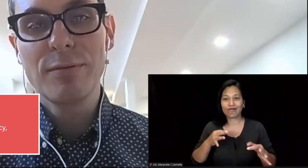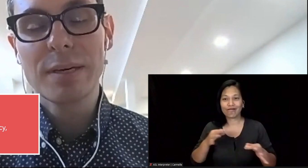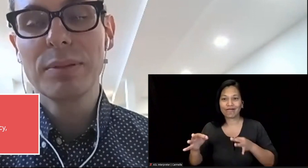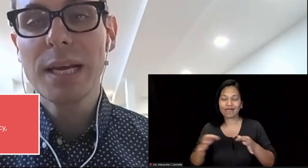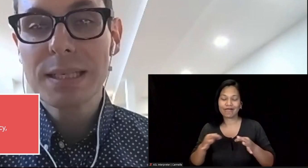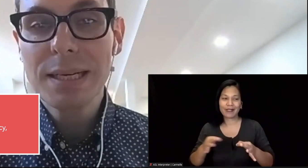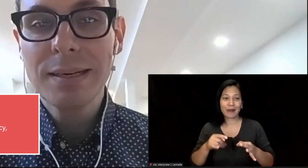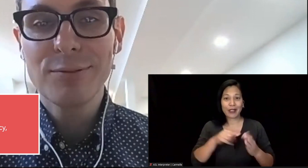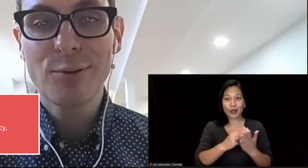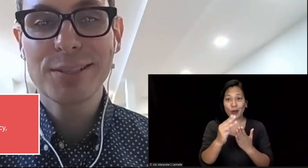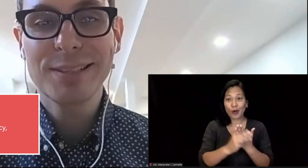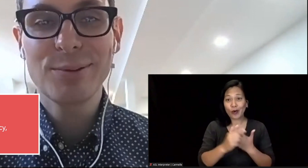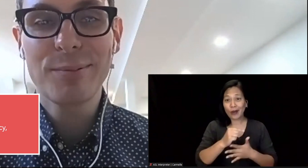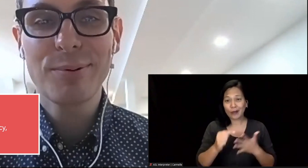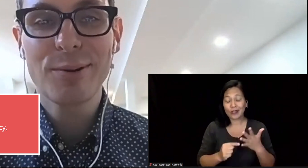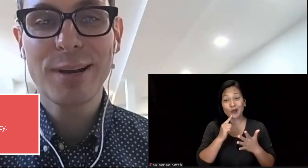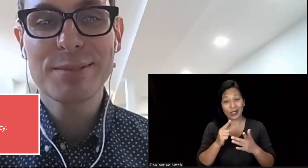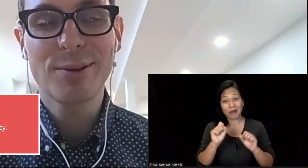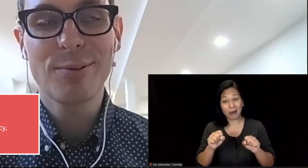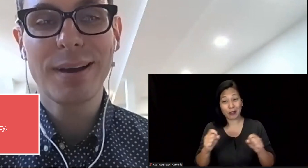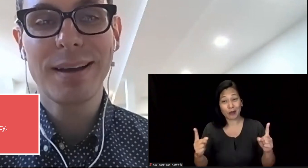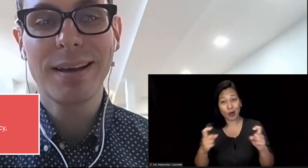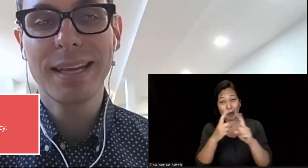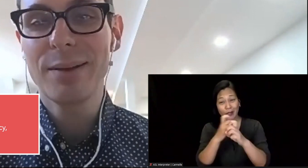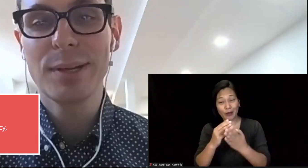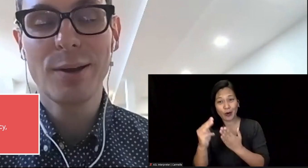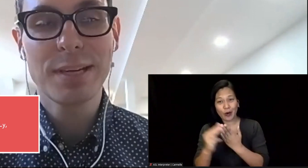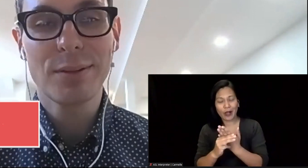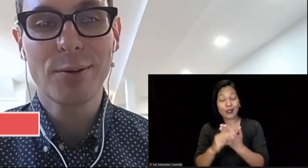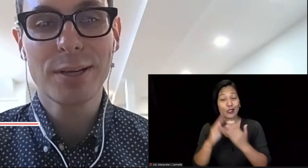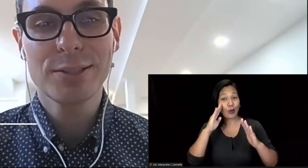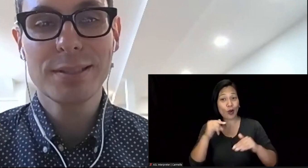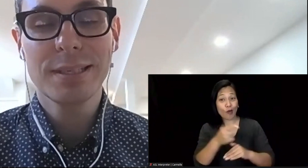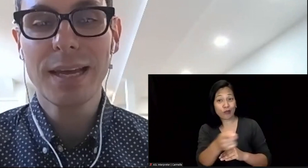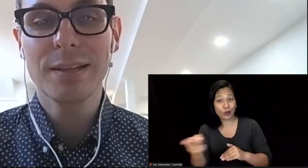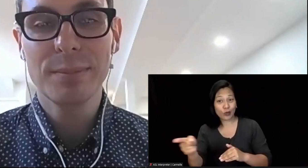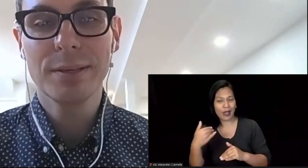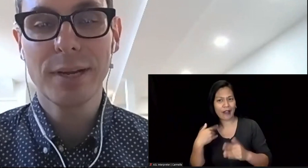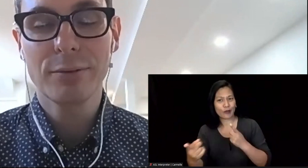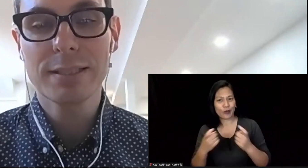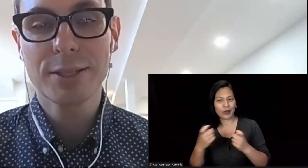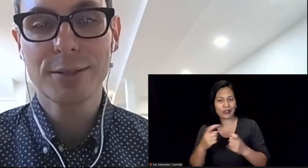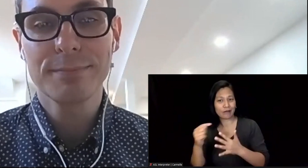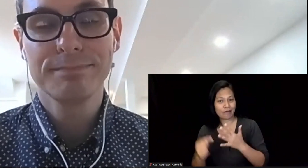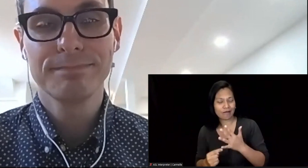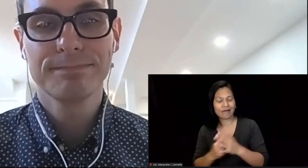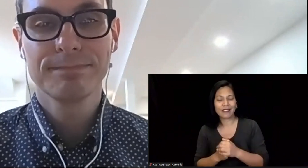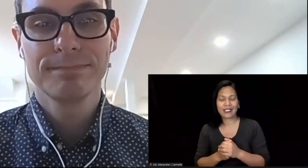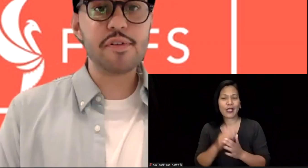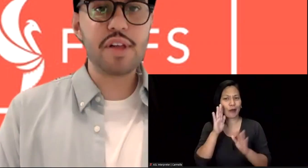the complexity, unfortunately, through our programs. So, again, we hope to have a lot of questions and yeah, it'll be a great, great session. Absolutely.